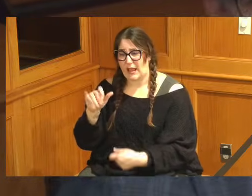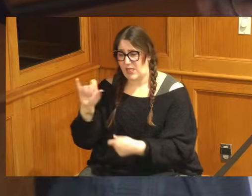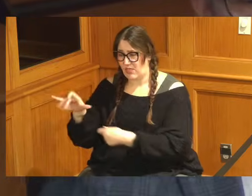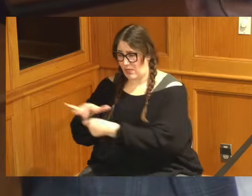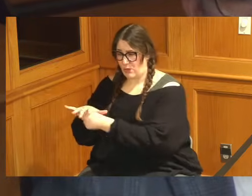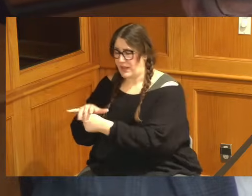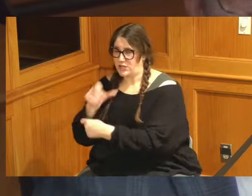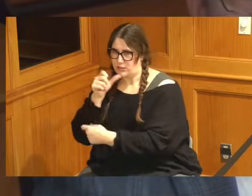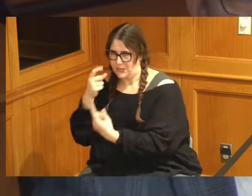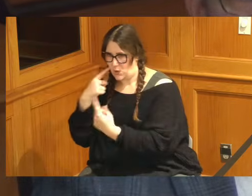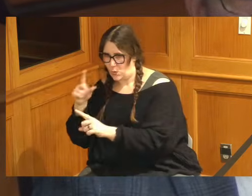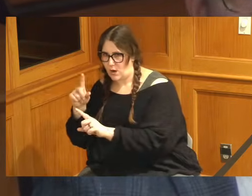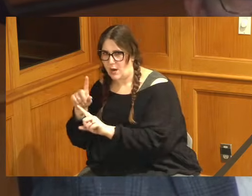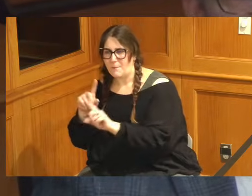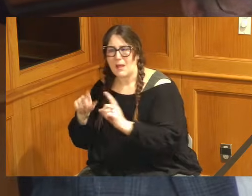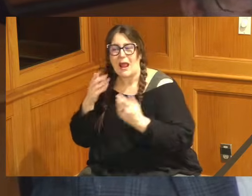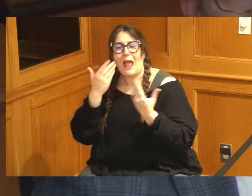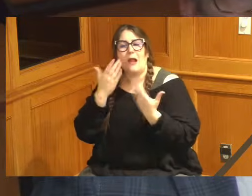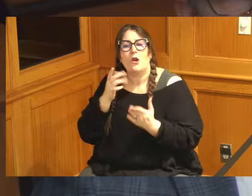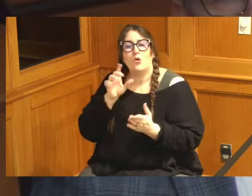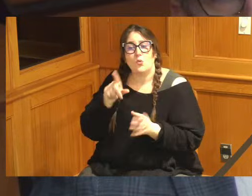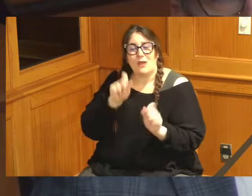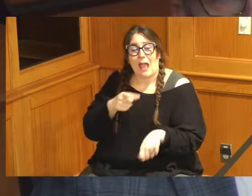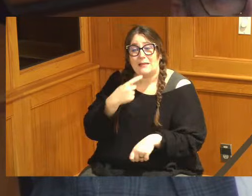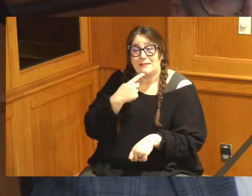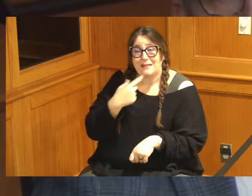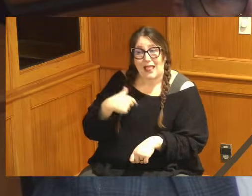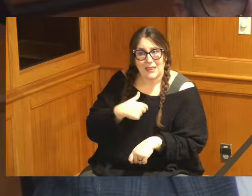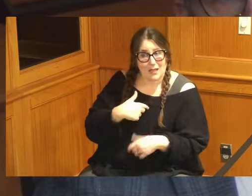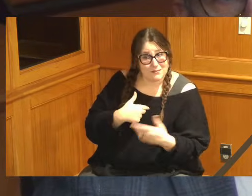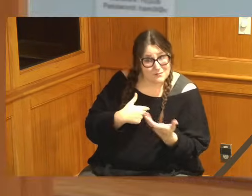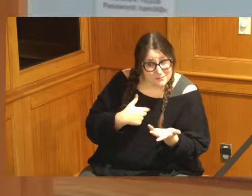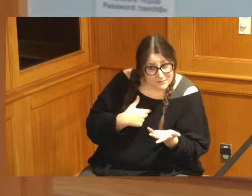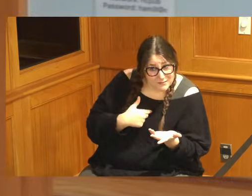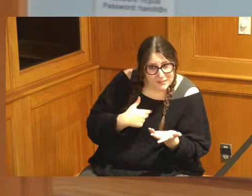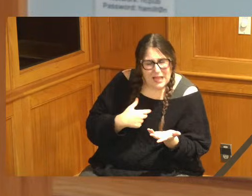if you can divulge that or not, but can you tell us? There there is I'm I'm I'm I'm hesitant to